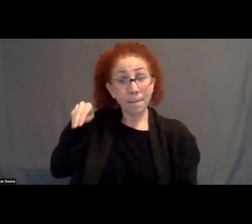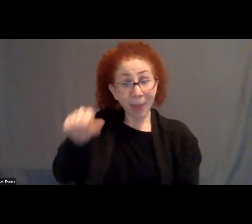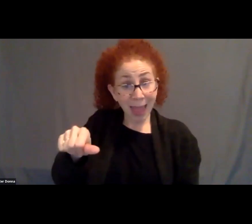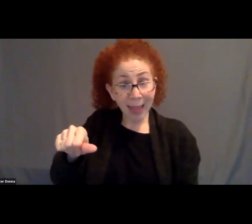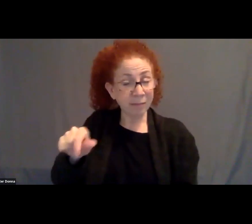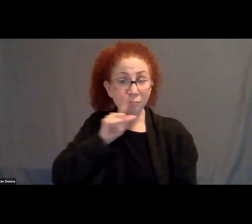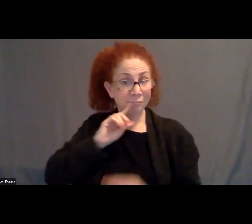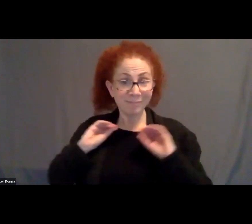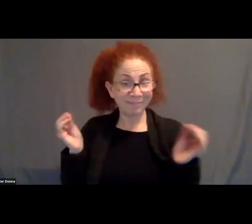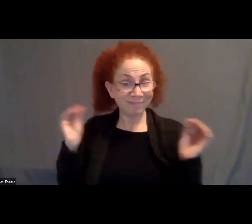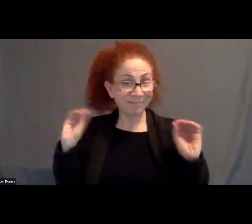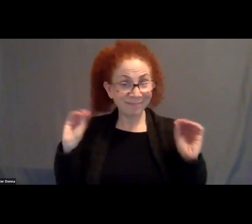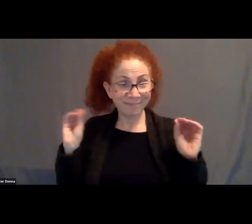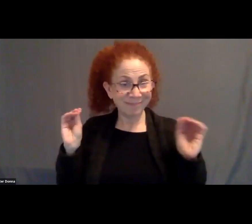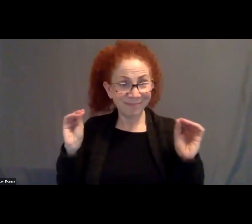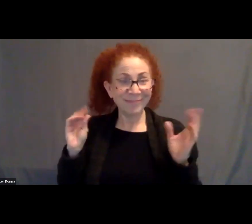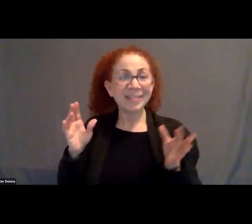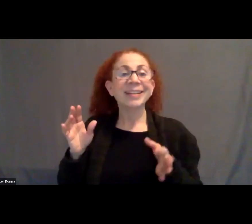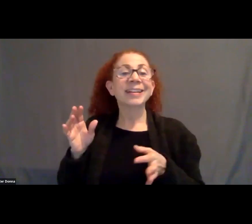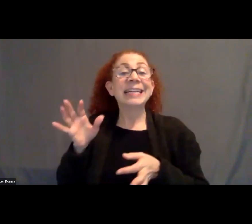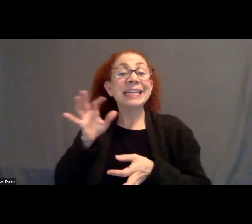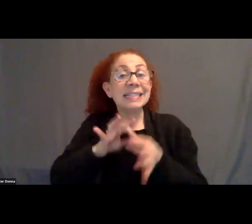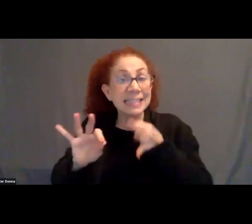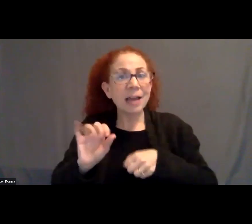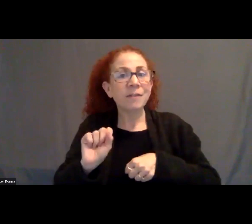thereof, rather than the kind of labor one engaged in,